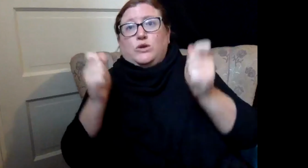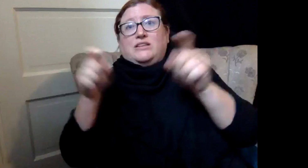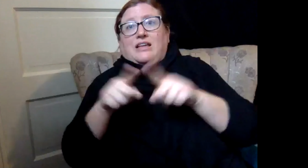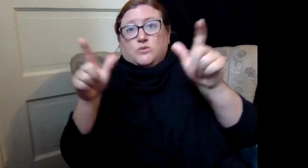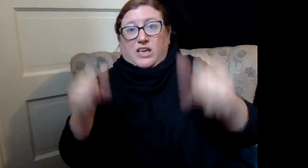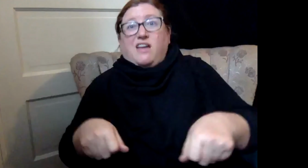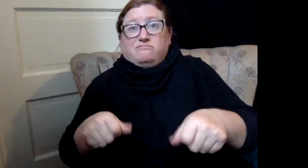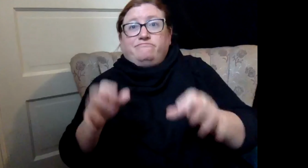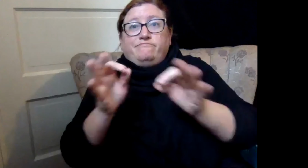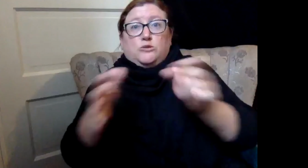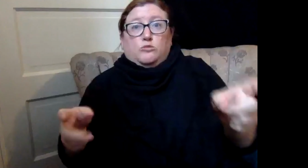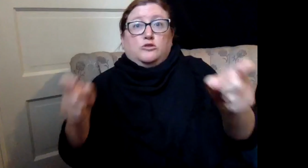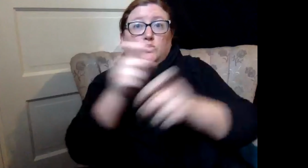would encourage people to get on the wait list and we will